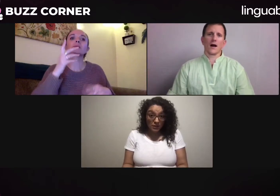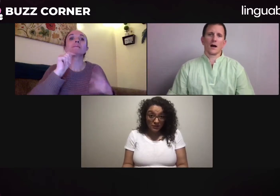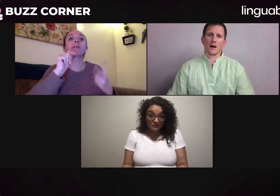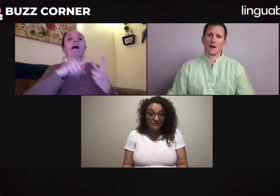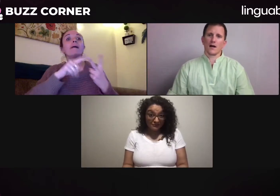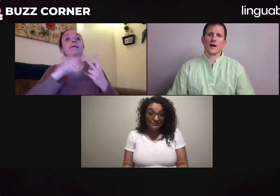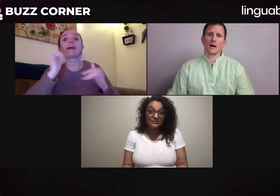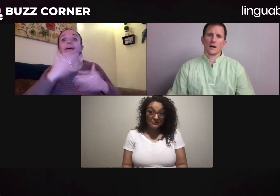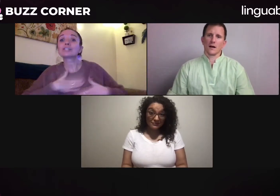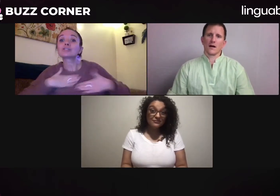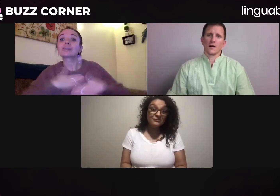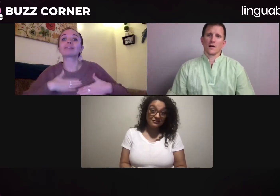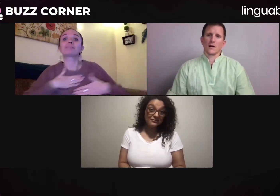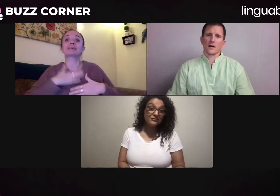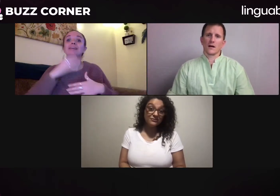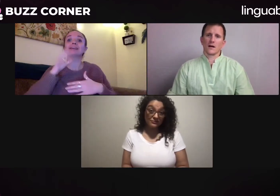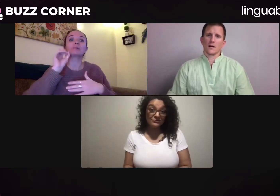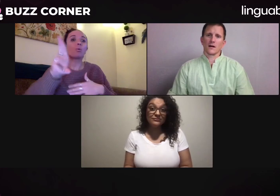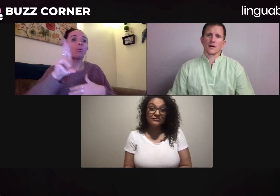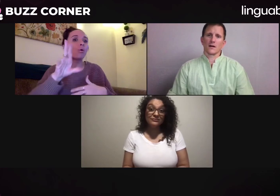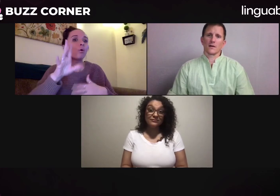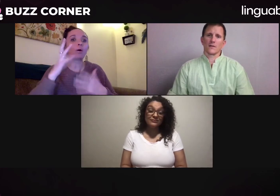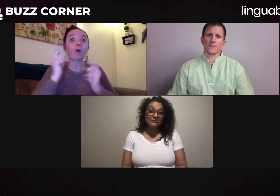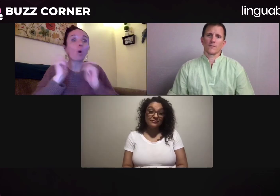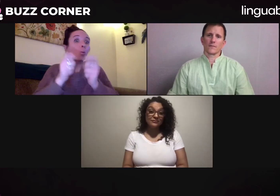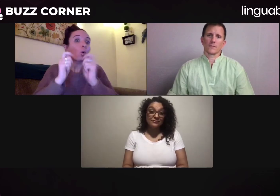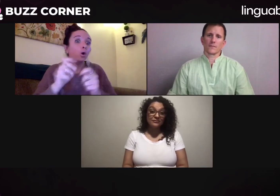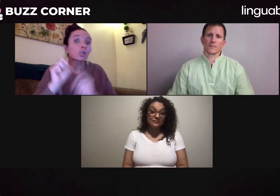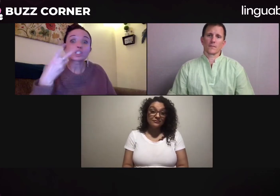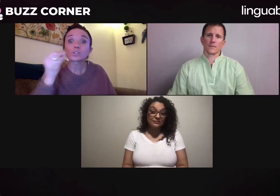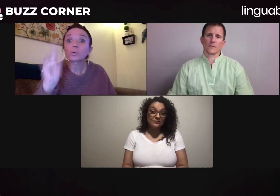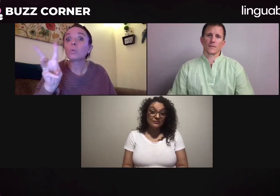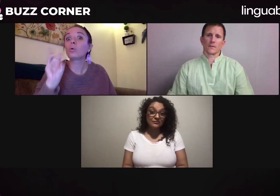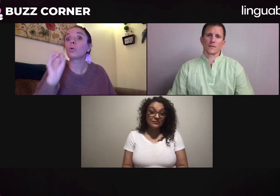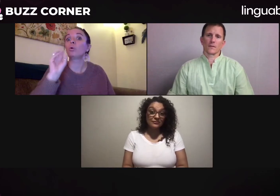those are like the award shows or something.